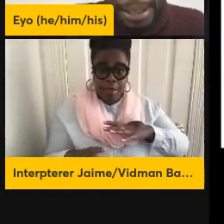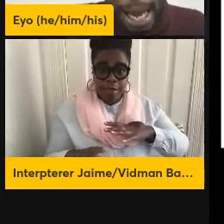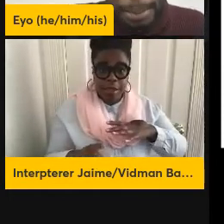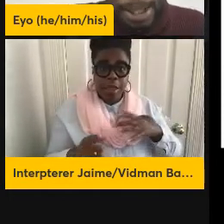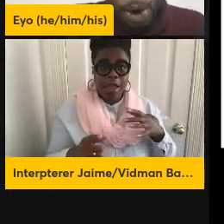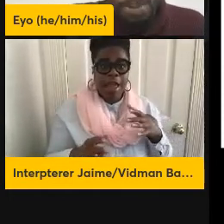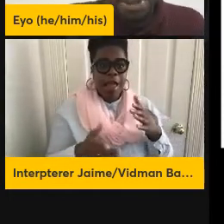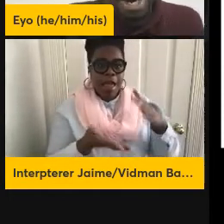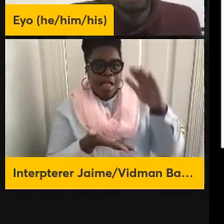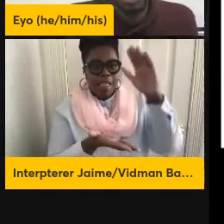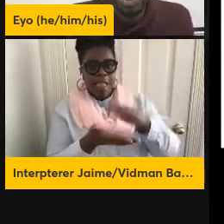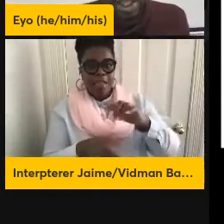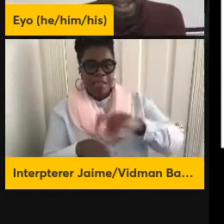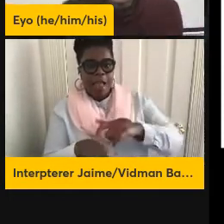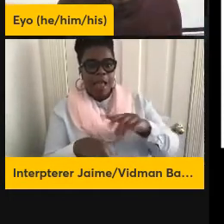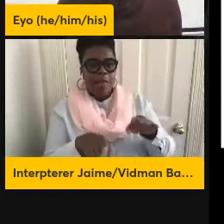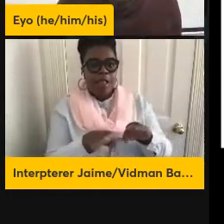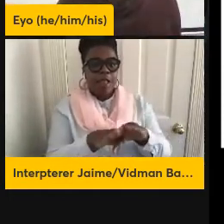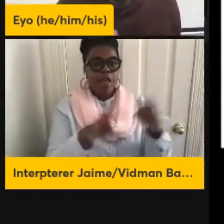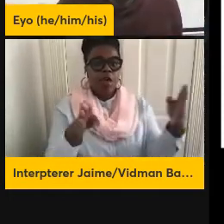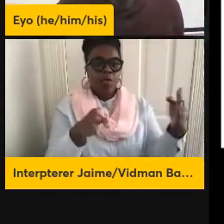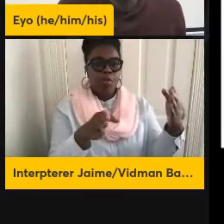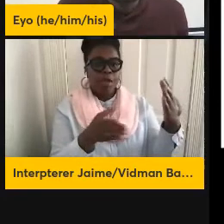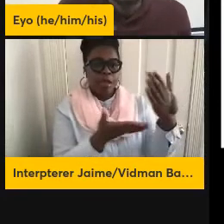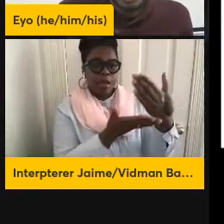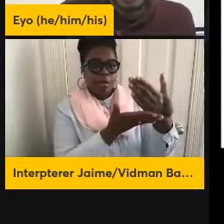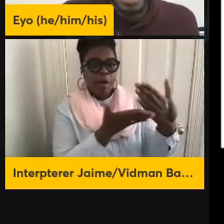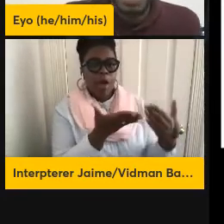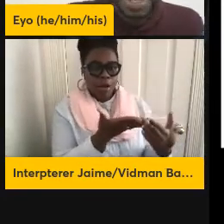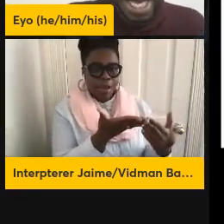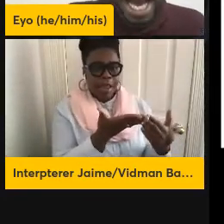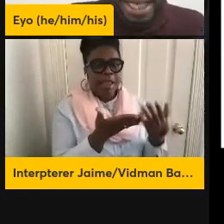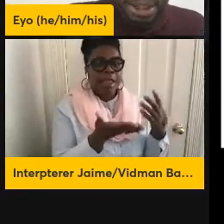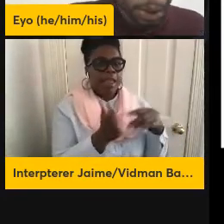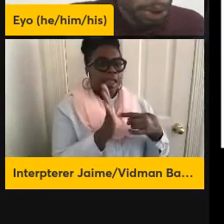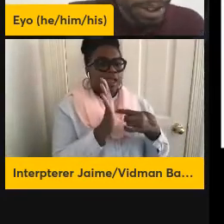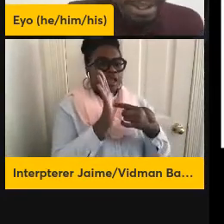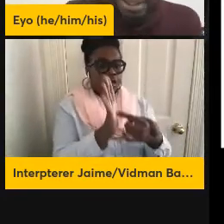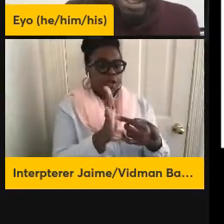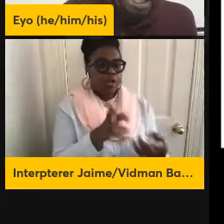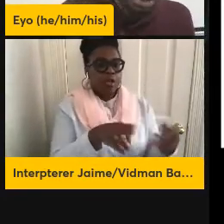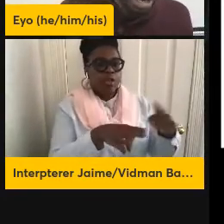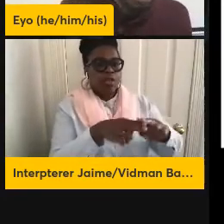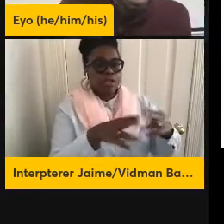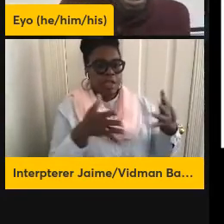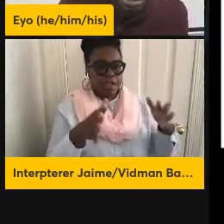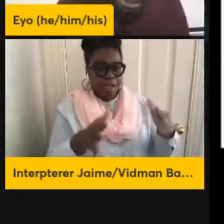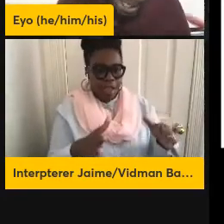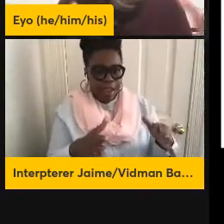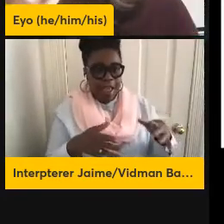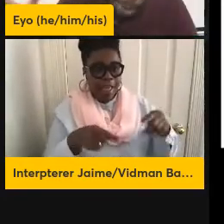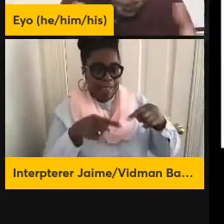time in the open arms suggesting that they have increased anxiety, and the total distance that they traveled in this more